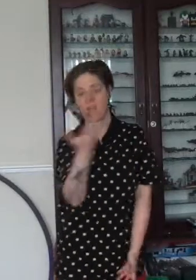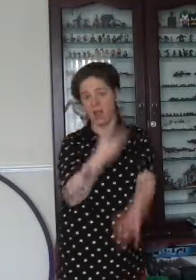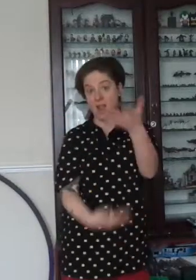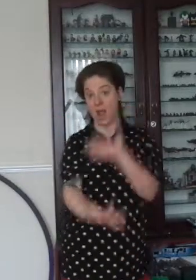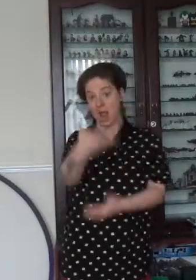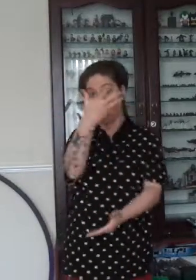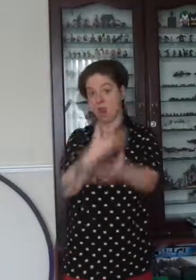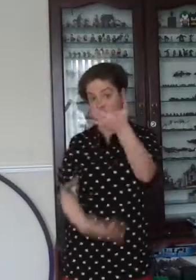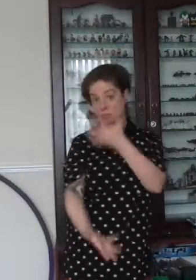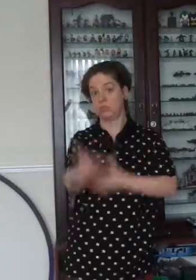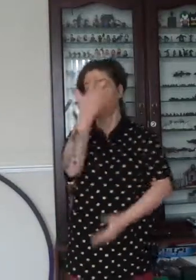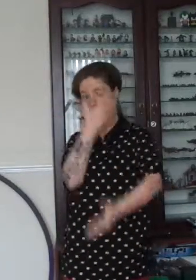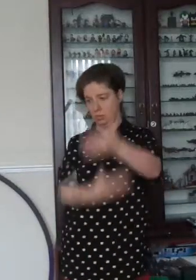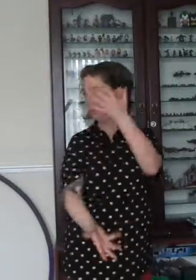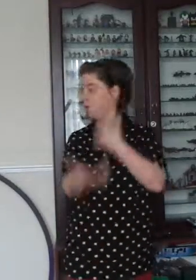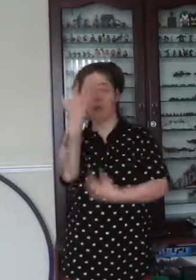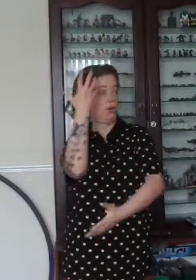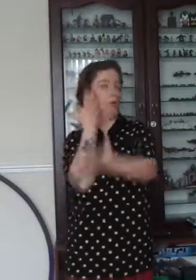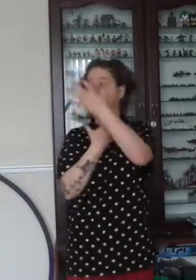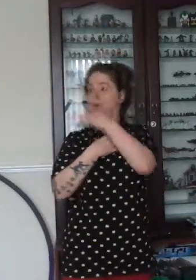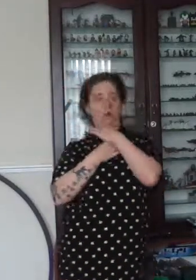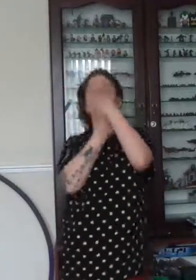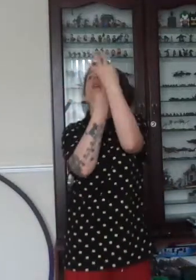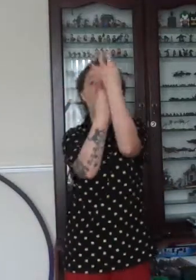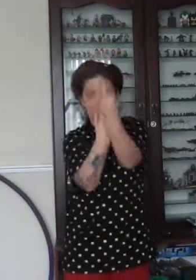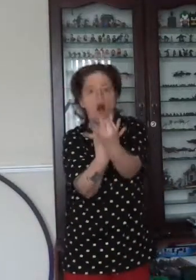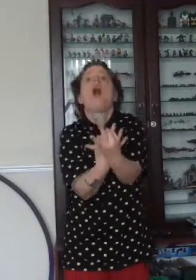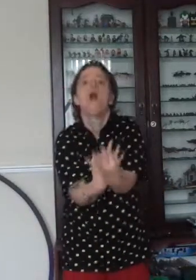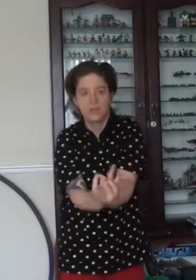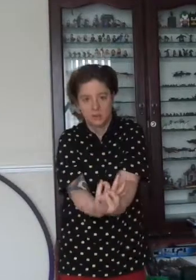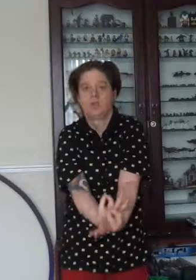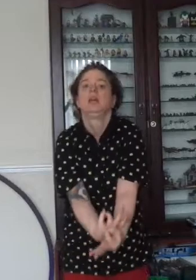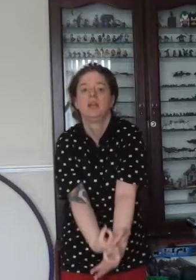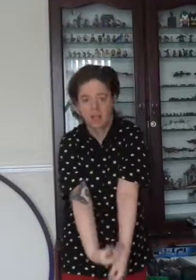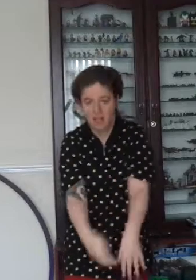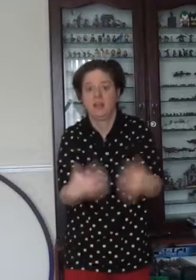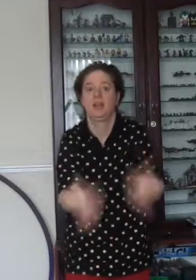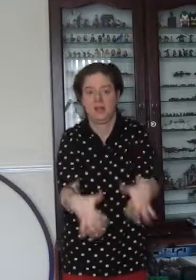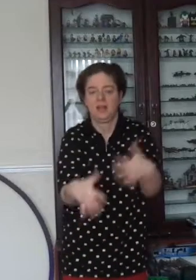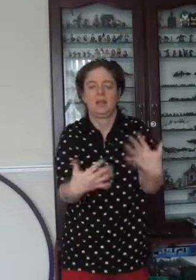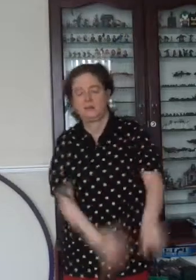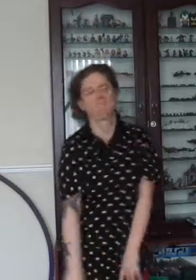And the games you'd play You would always win, always win